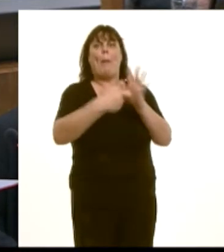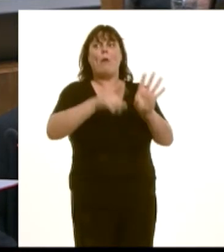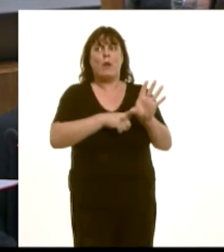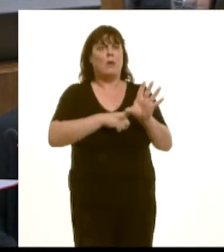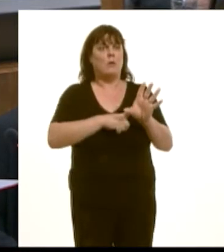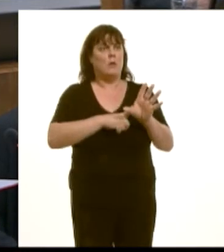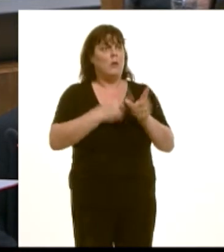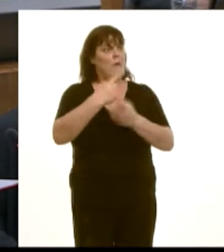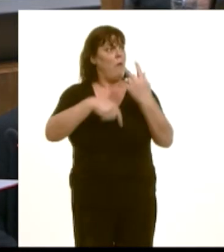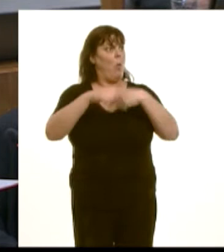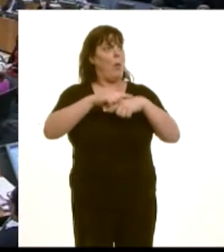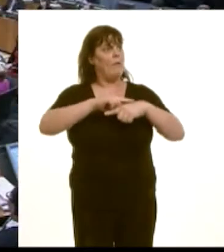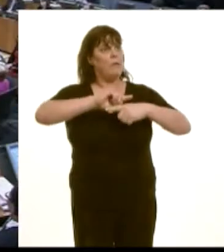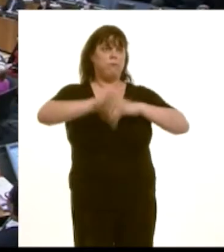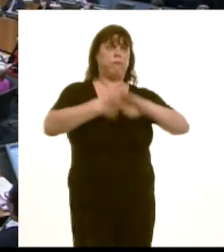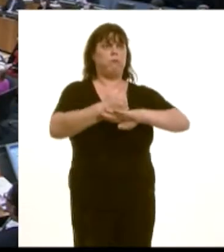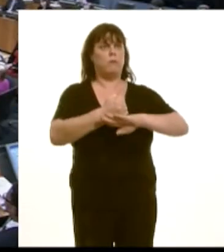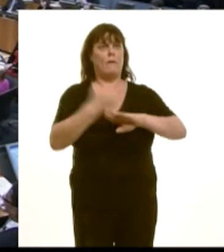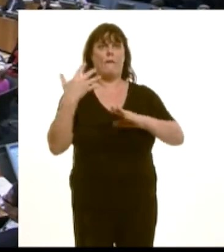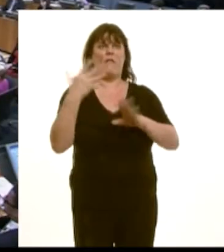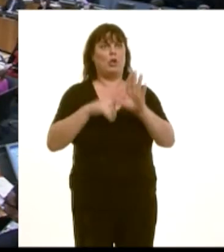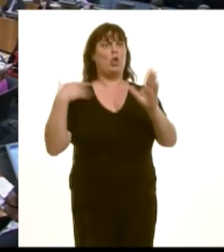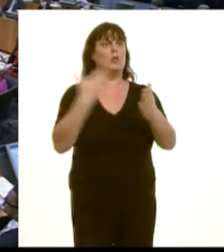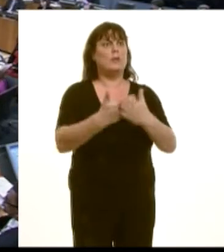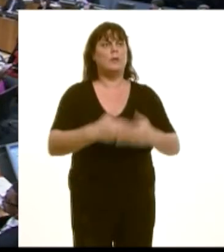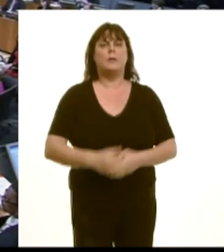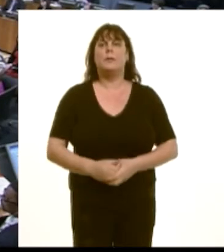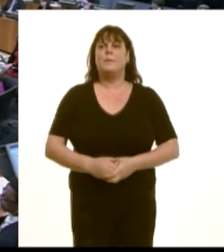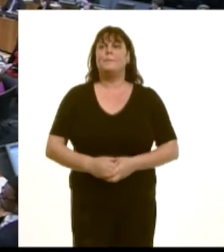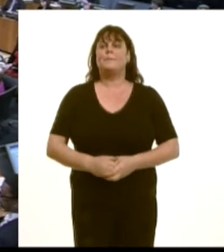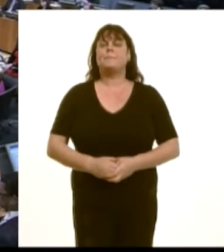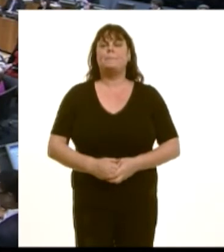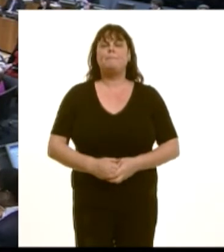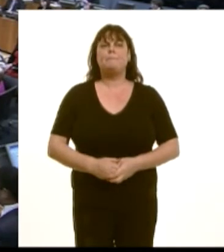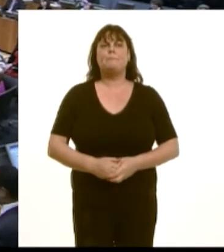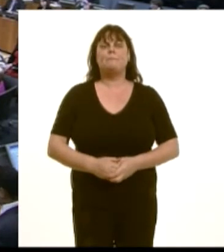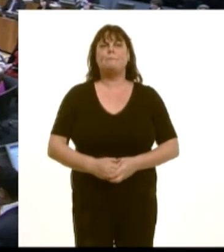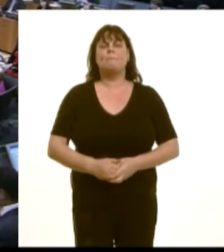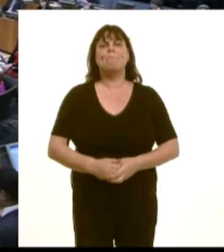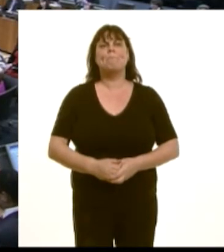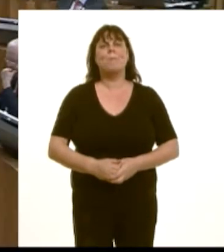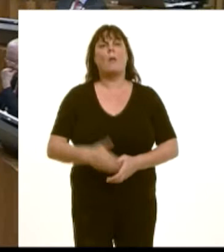of them, of the Welsh Government. Ann Jones: First Minister, we have seen some